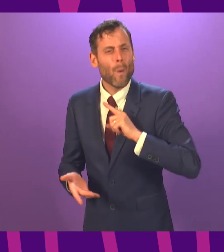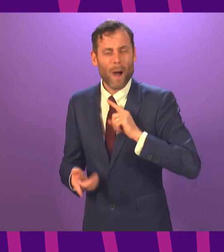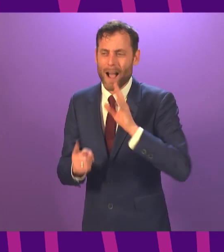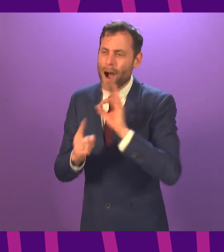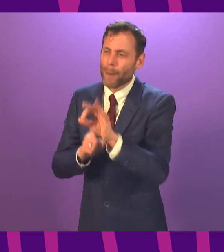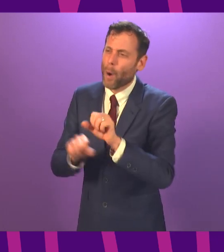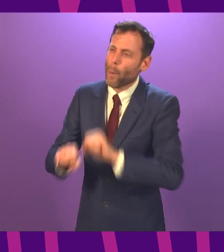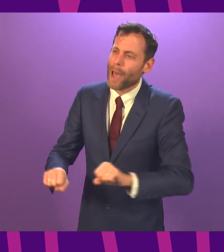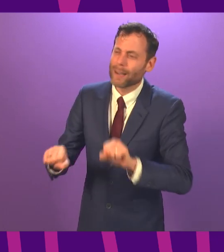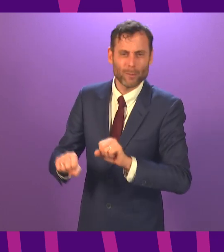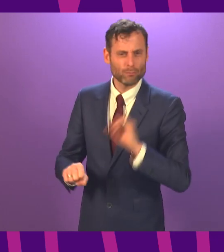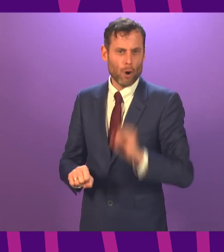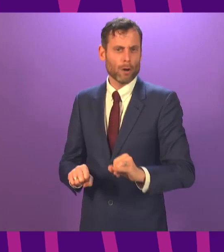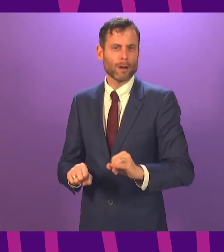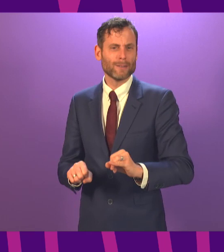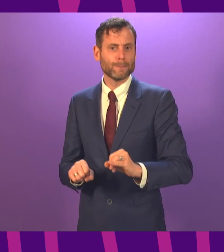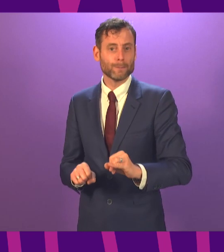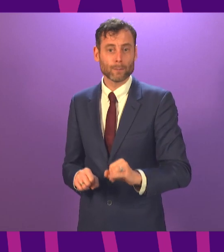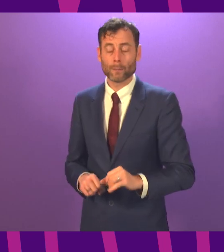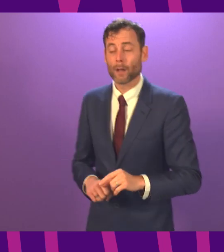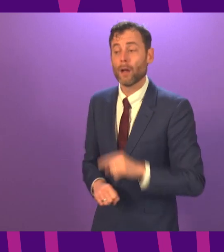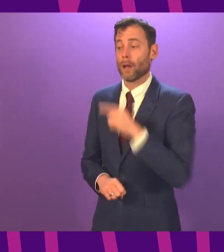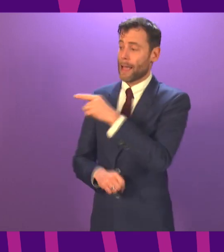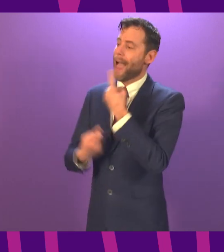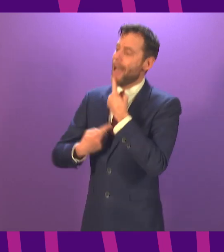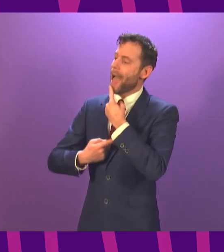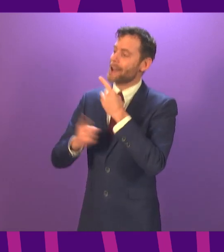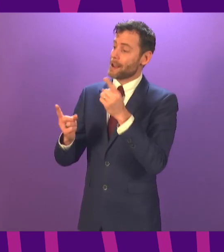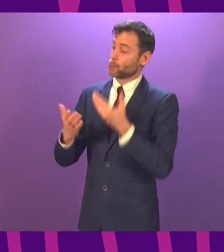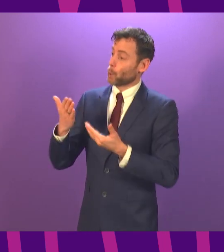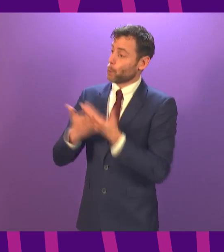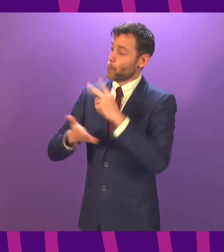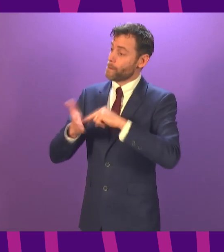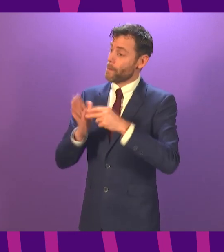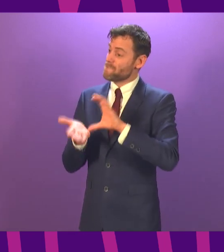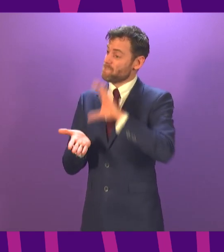can businesses have that the schemes that have been announced in December will pay out in January?